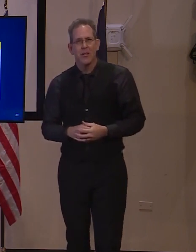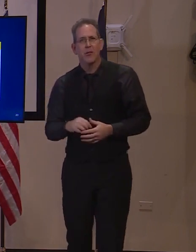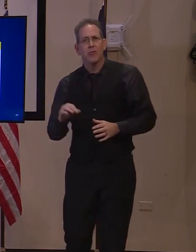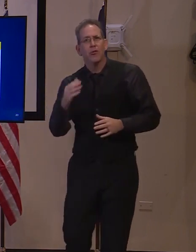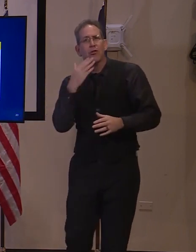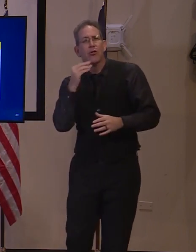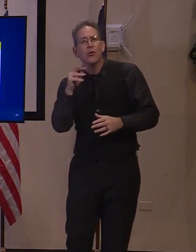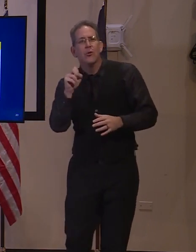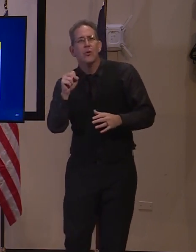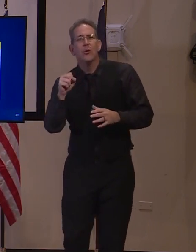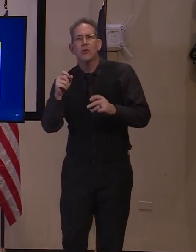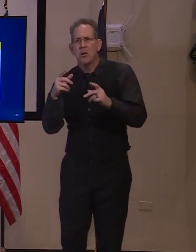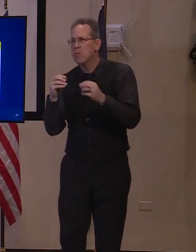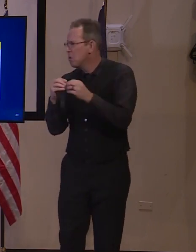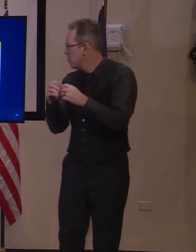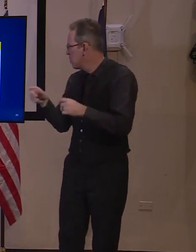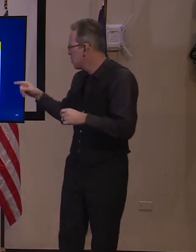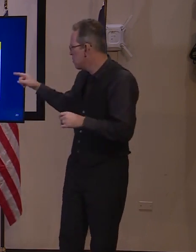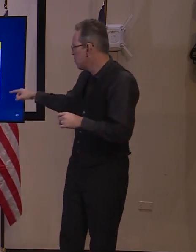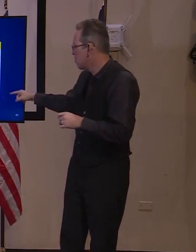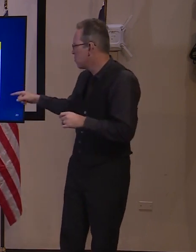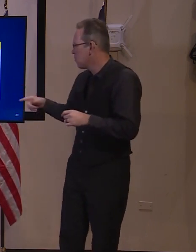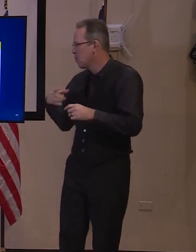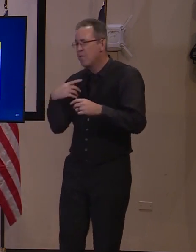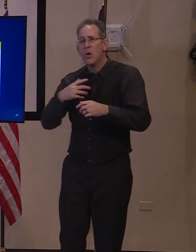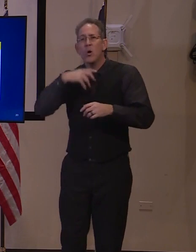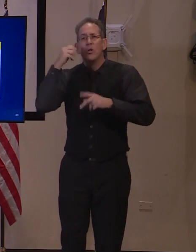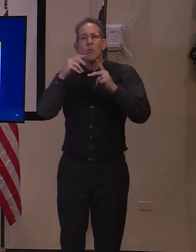fatality numbers, So we definitely want to keep that up for anyone that's over